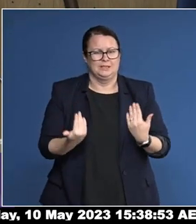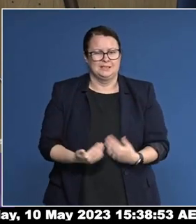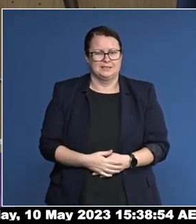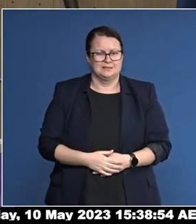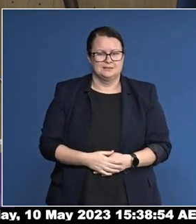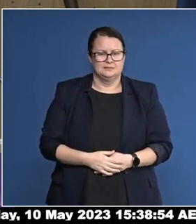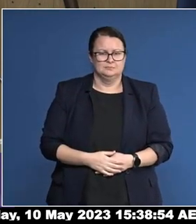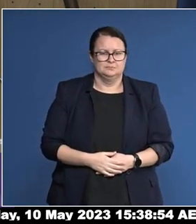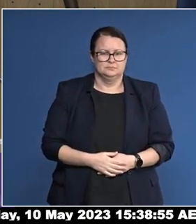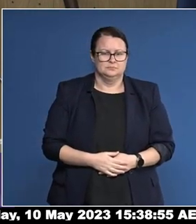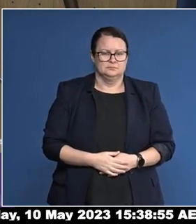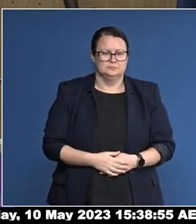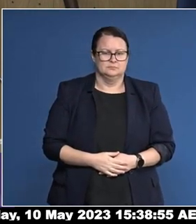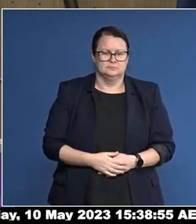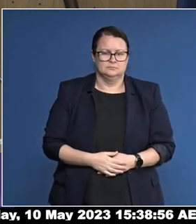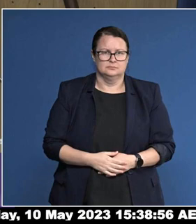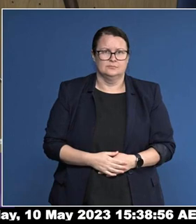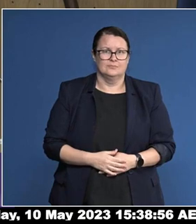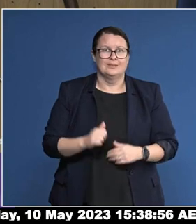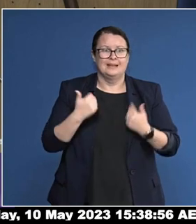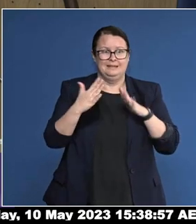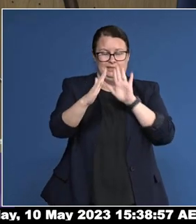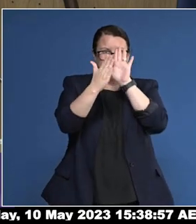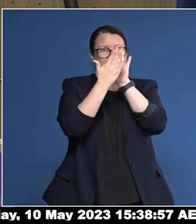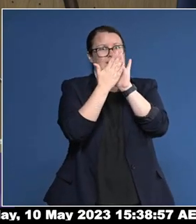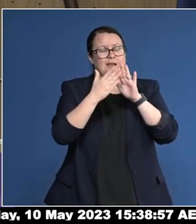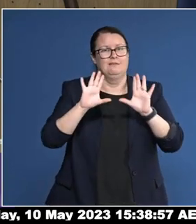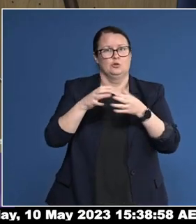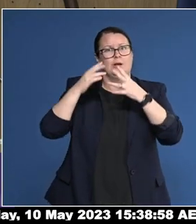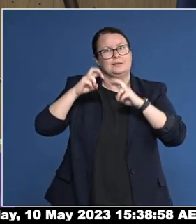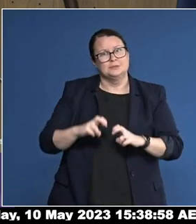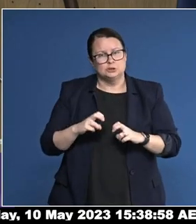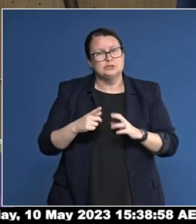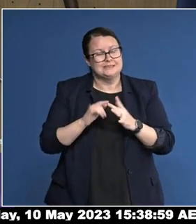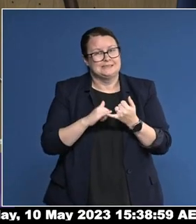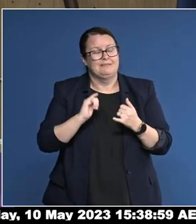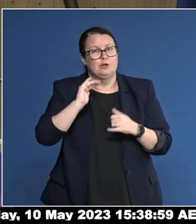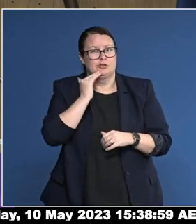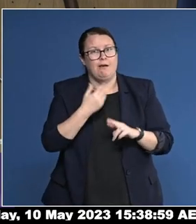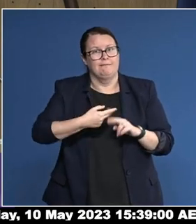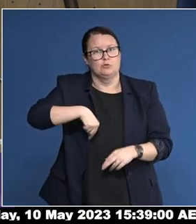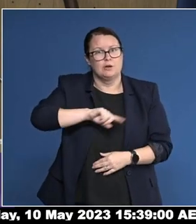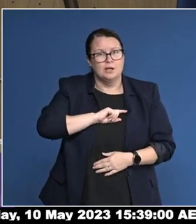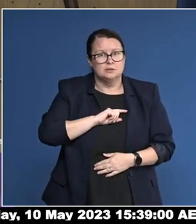circumstances, and I can stress to you the very tight deadline. However, do you want to respond to that last comment?